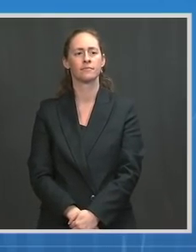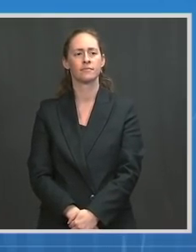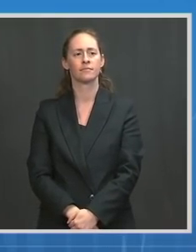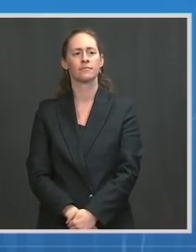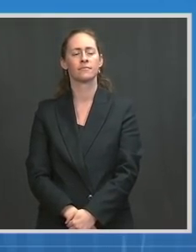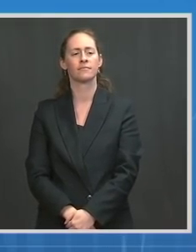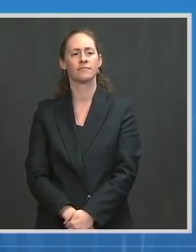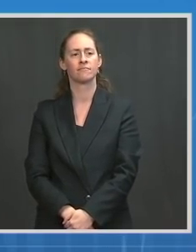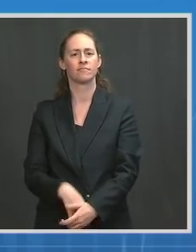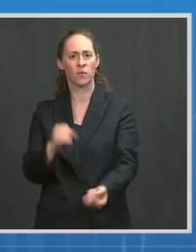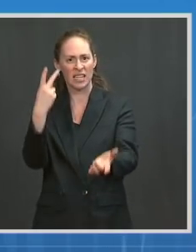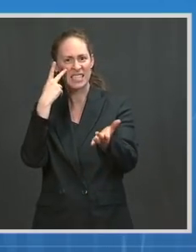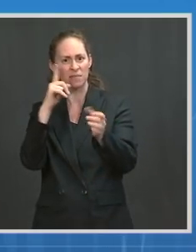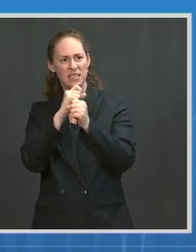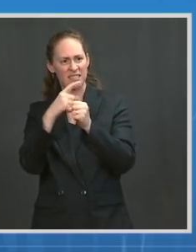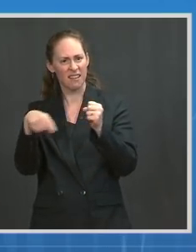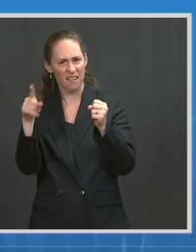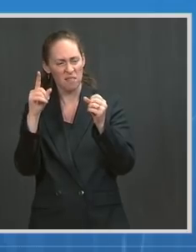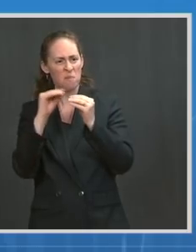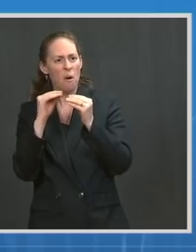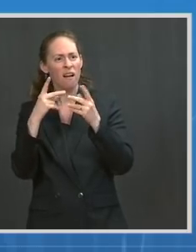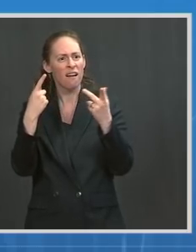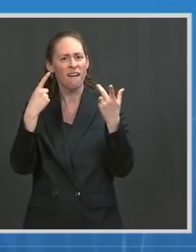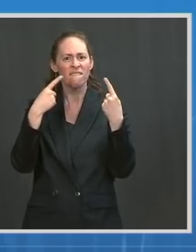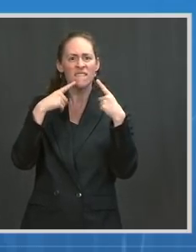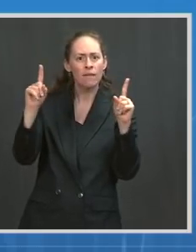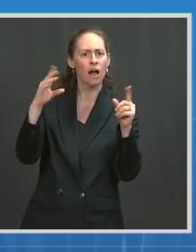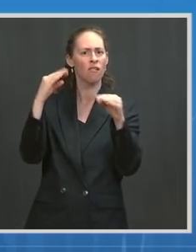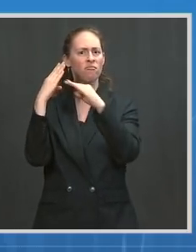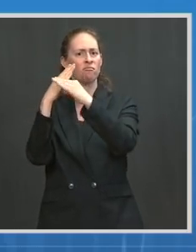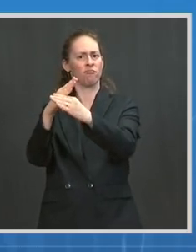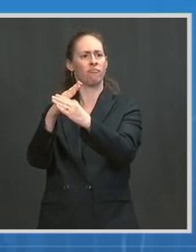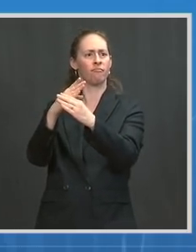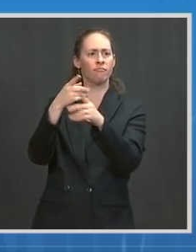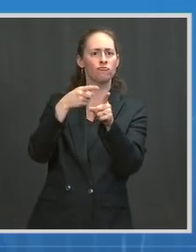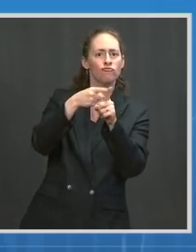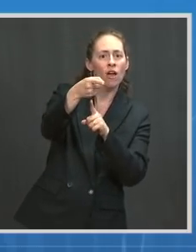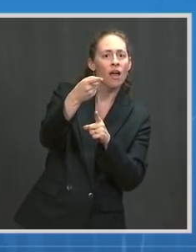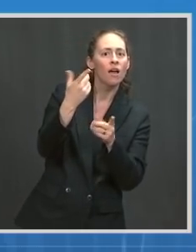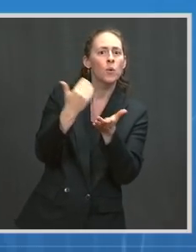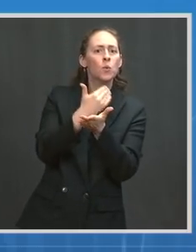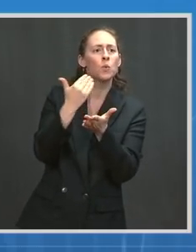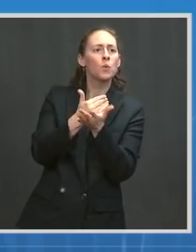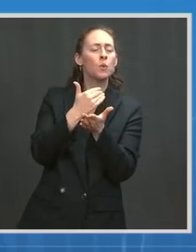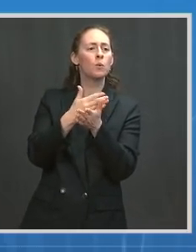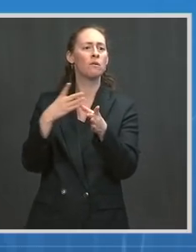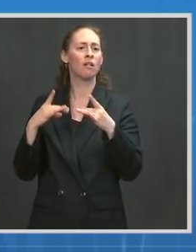against circulating variants, and our growing understanding of the low risk of transmission to others,